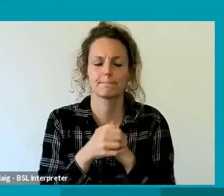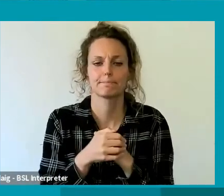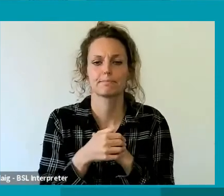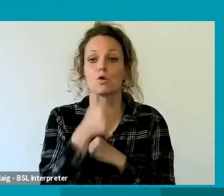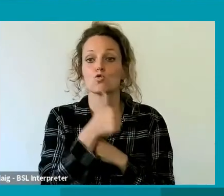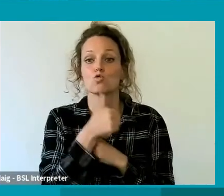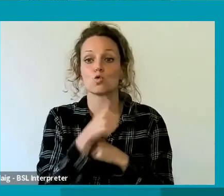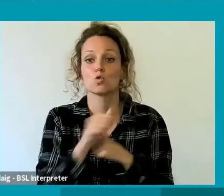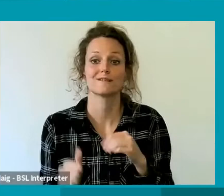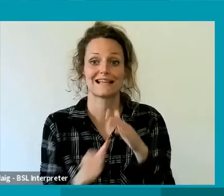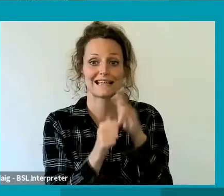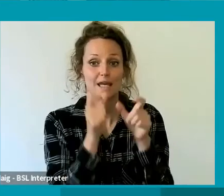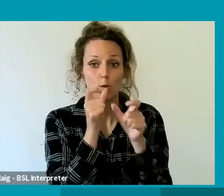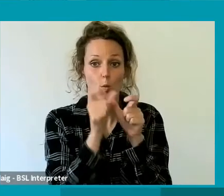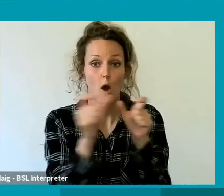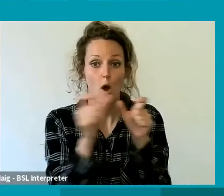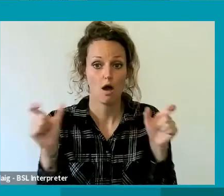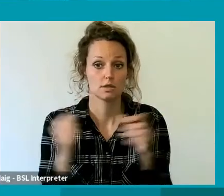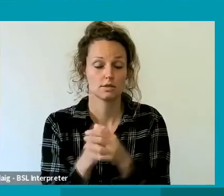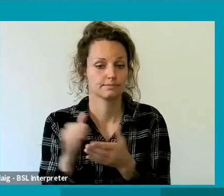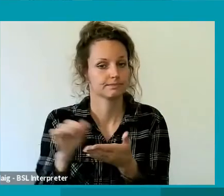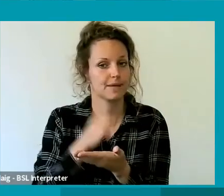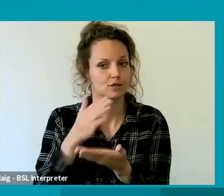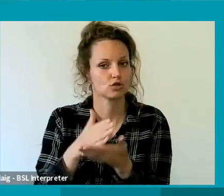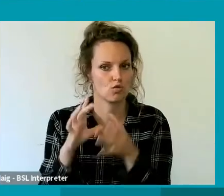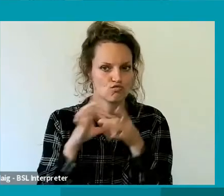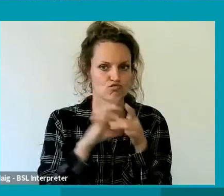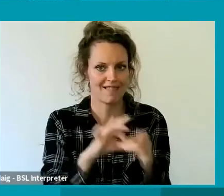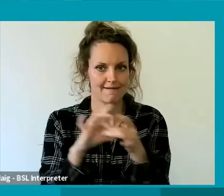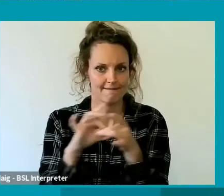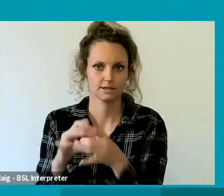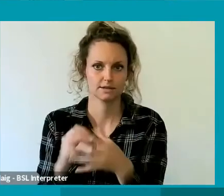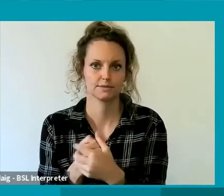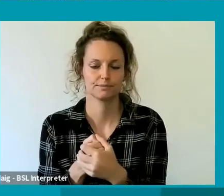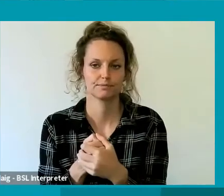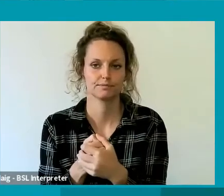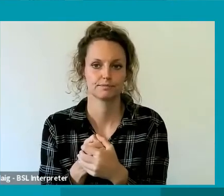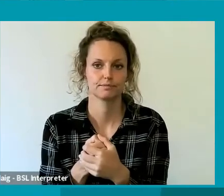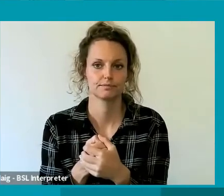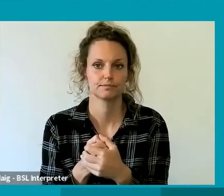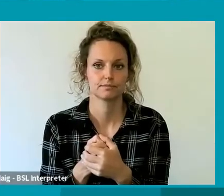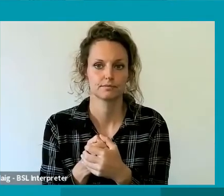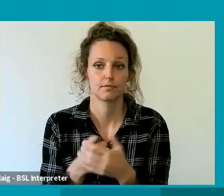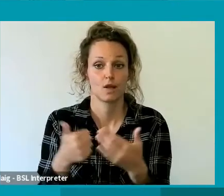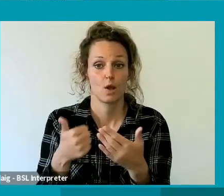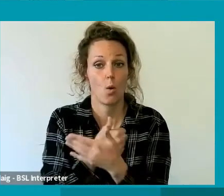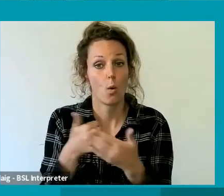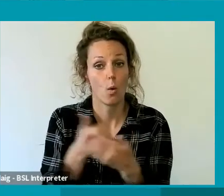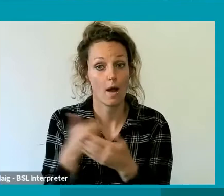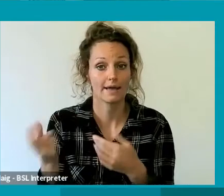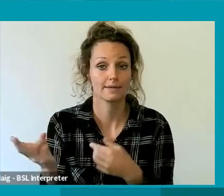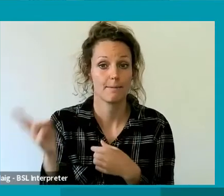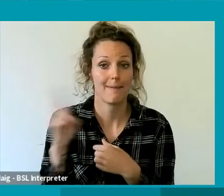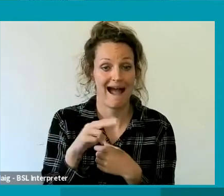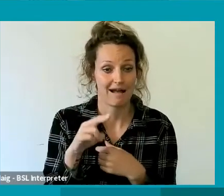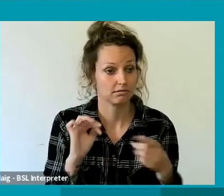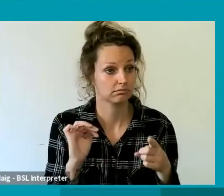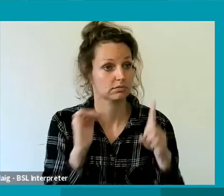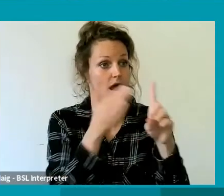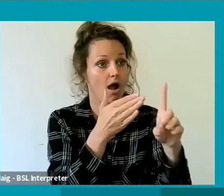make sure that it's relevant, right? It always comes back to targeting the specific audience that you're wanting to attract.